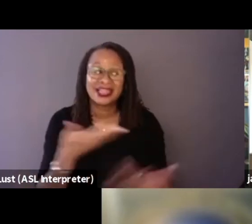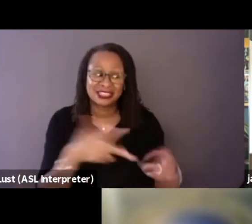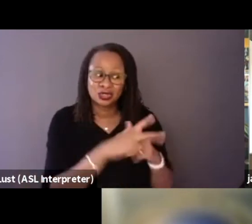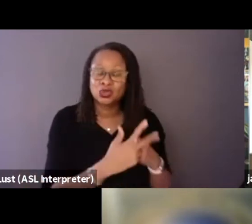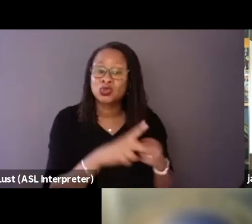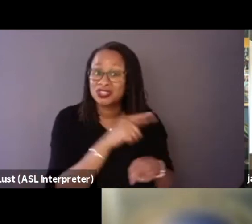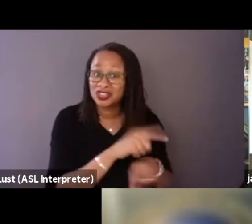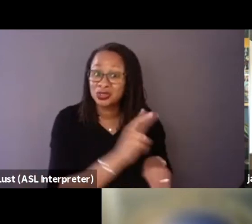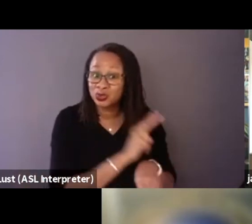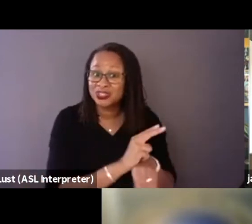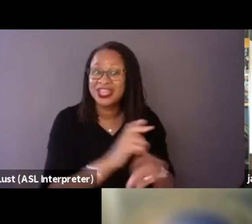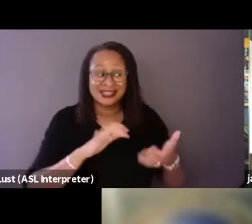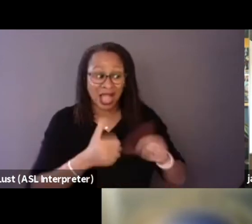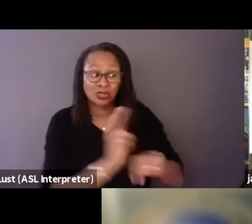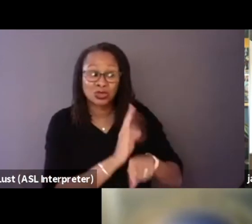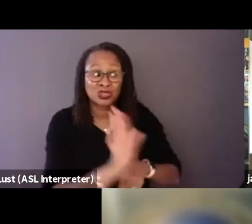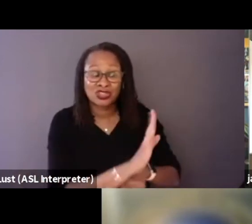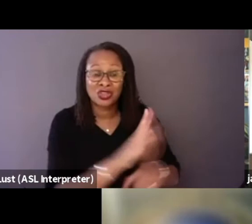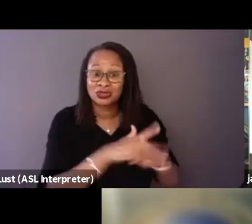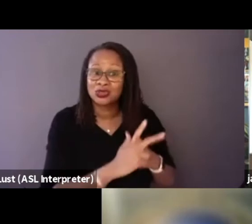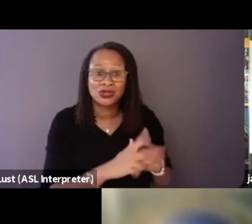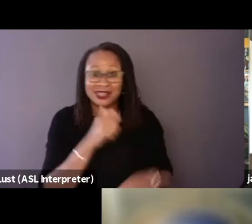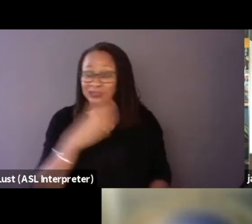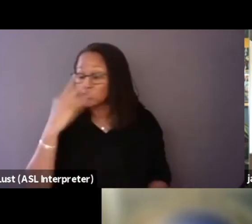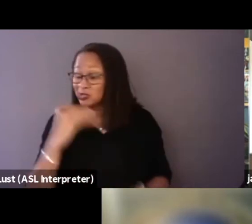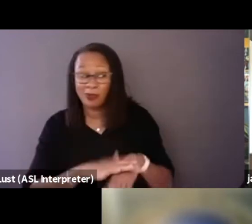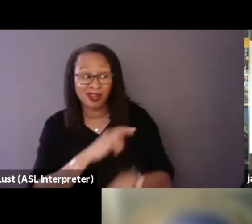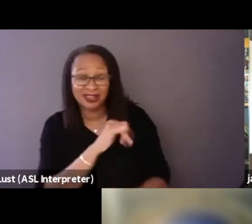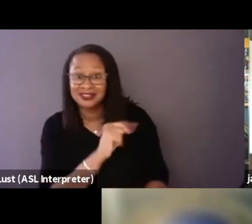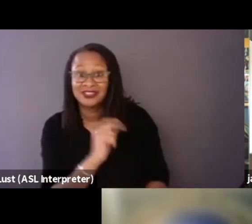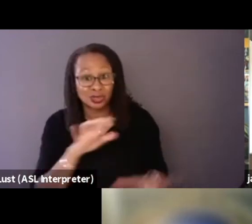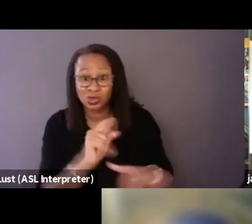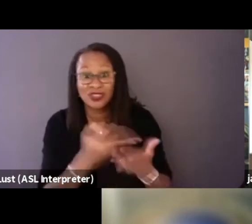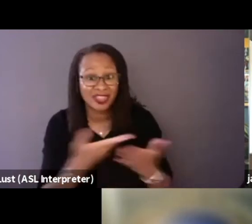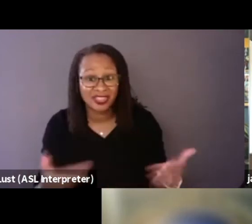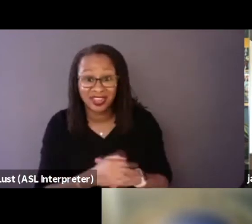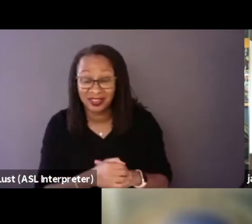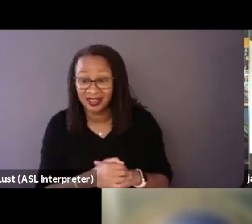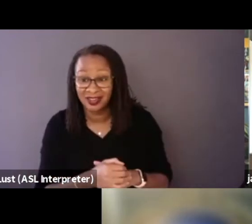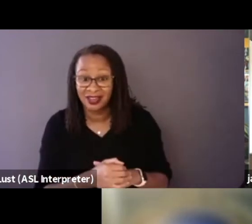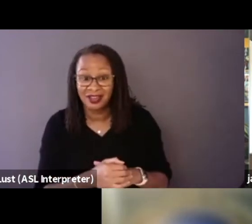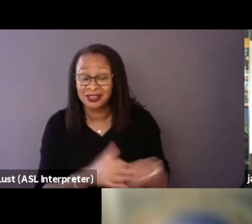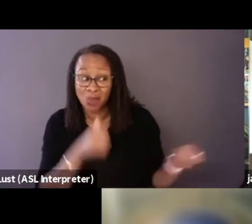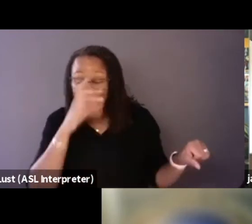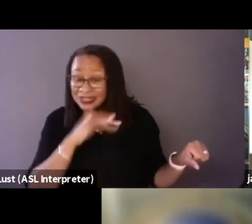this is how they're using their tools and don't sleep on them. And not only don't sleep on them, but it may be time to bring them